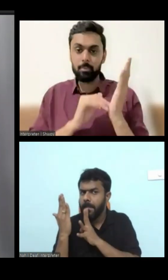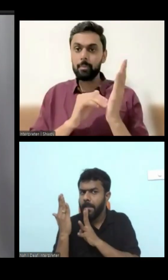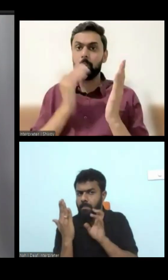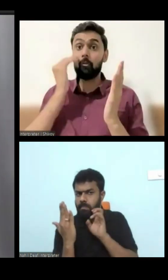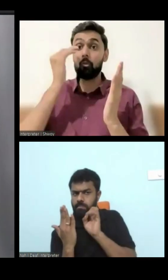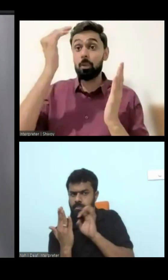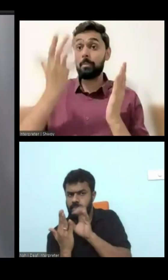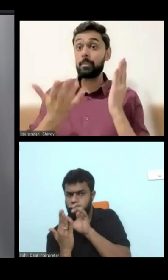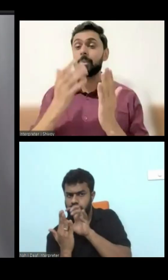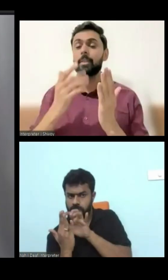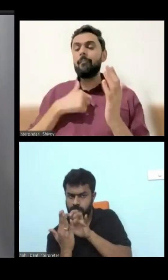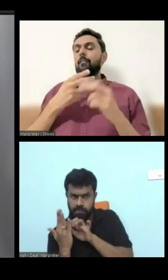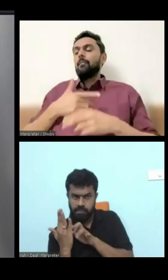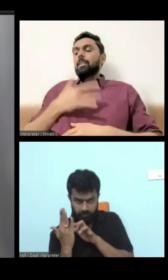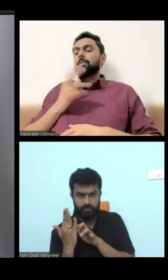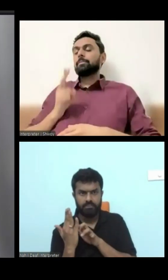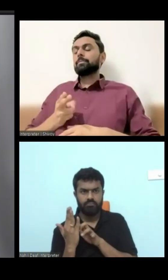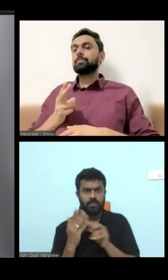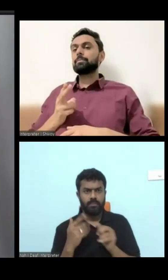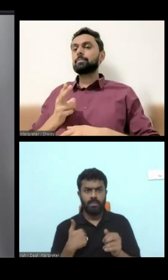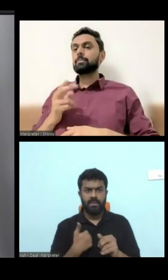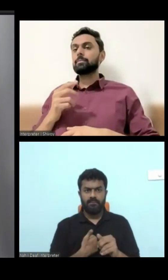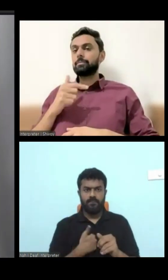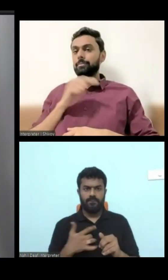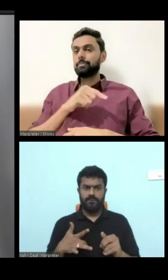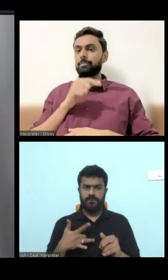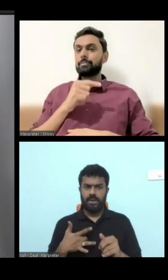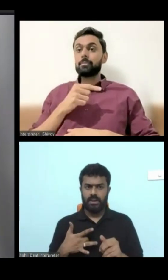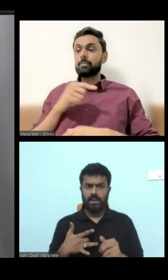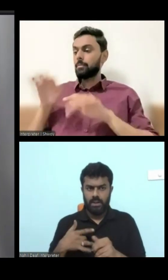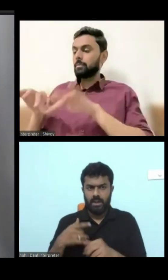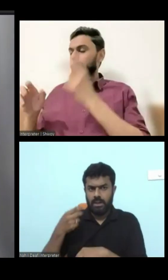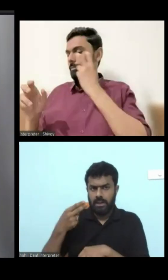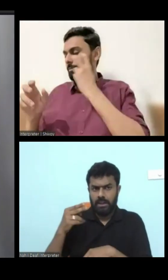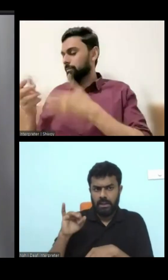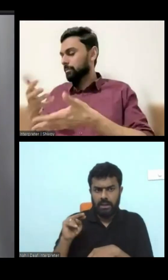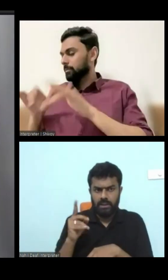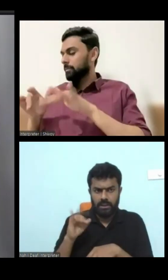I feel like Swalekhan Typing Tutor is giving students a life skill of typing.